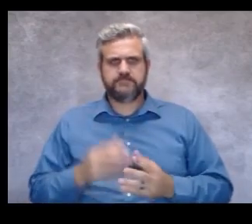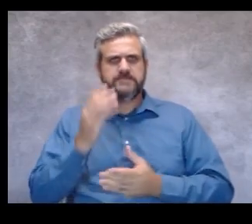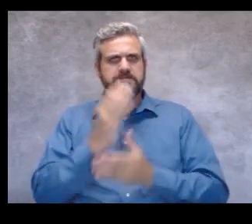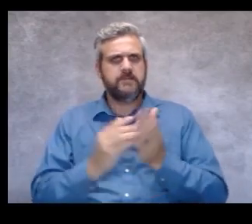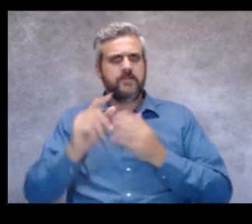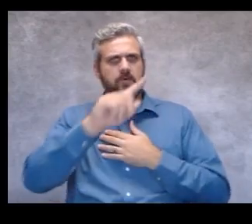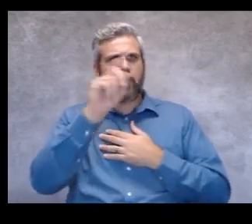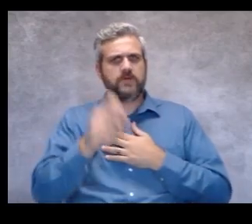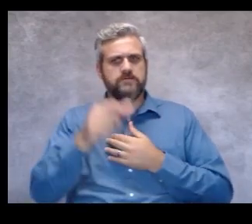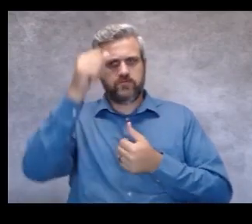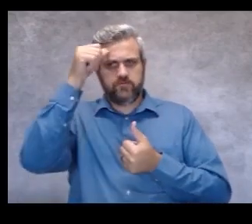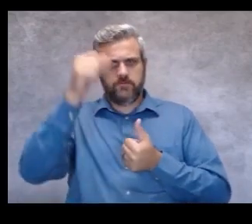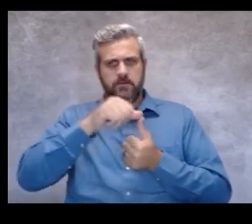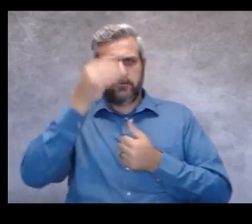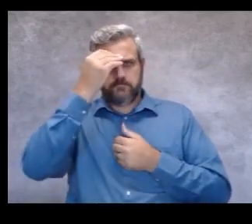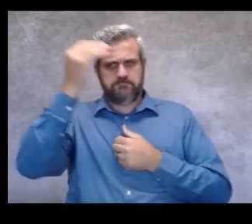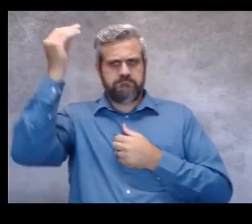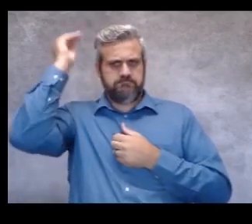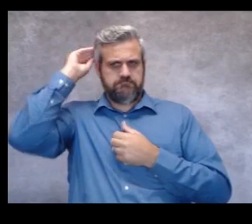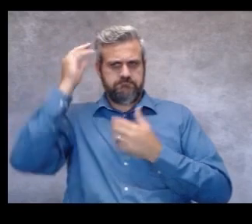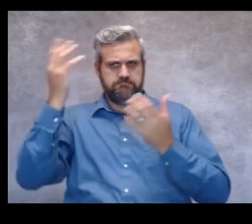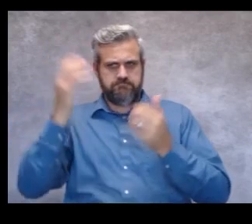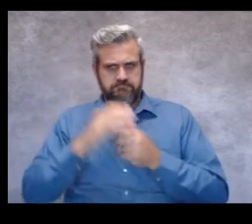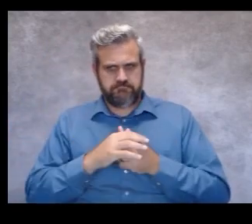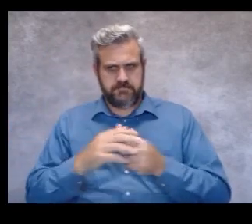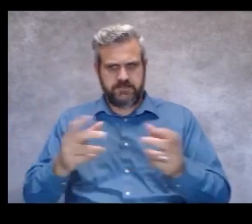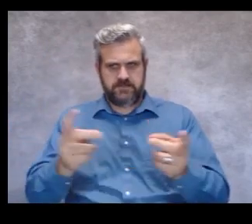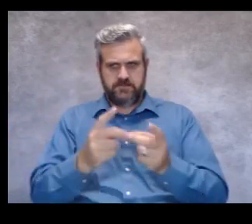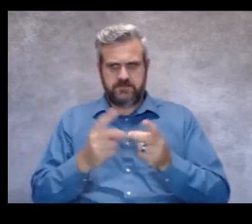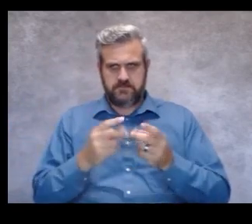some questions to think about. What are the district's policies and